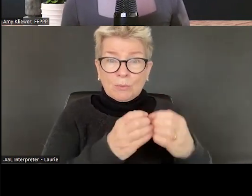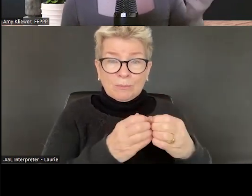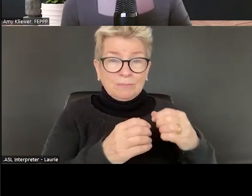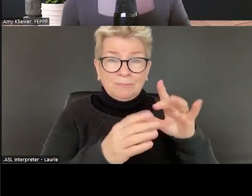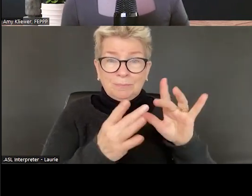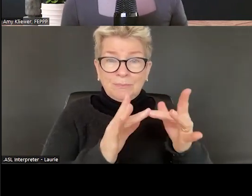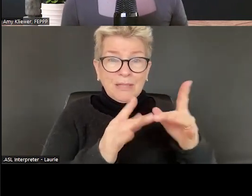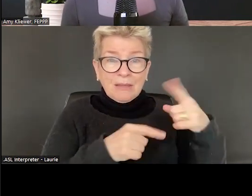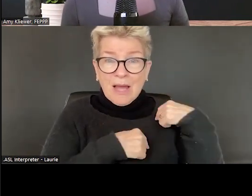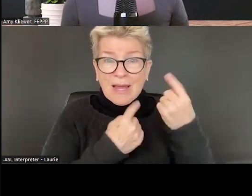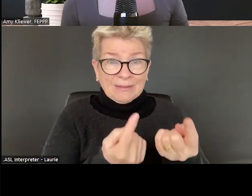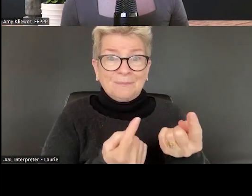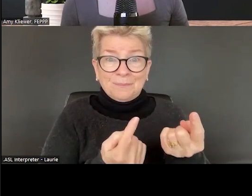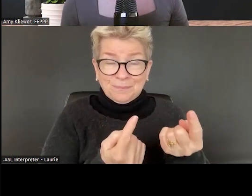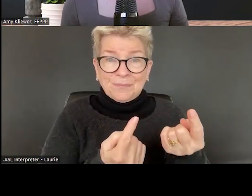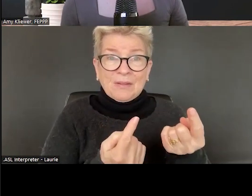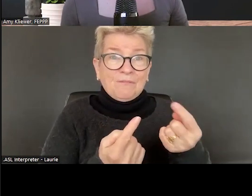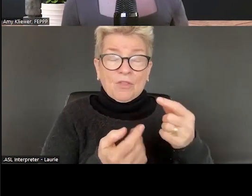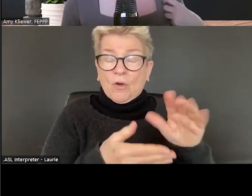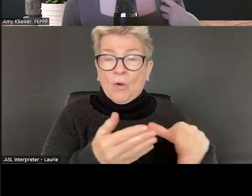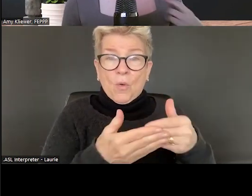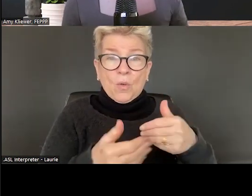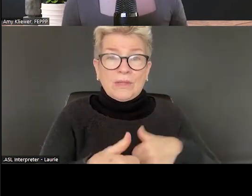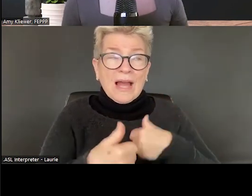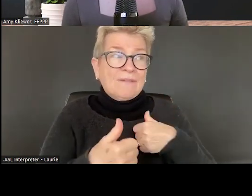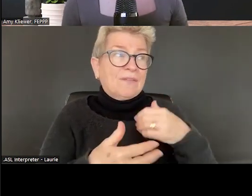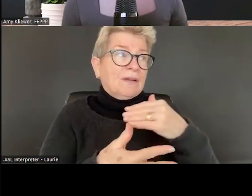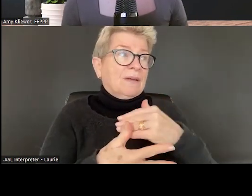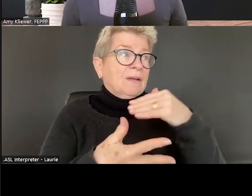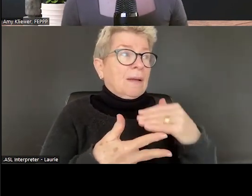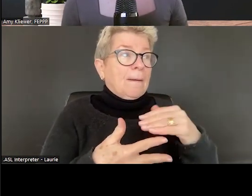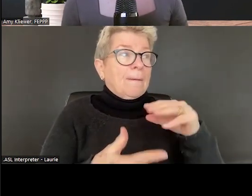If you're in the millennial section, you may be like me and make most of your purchases